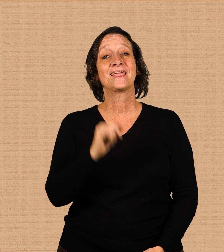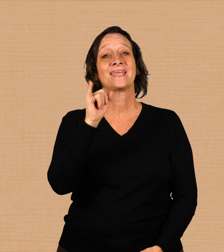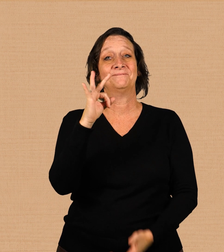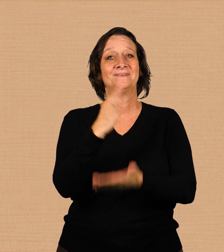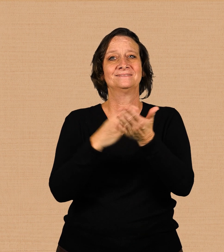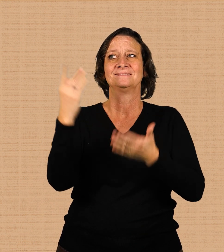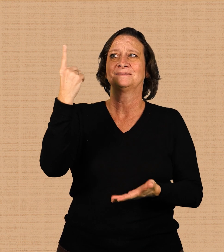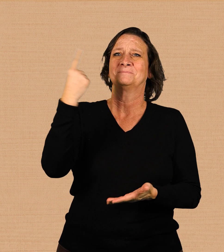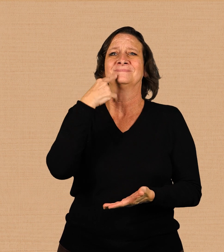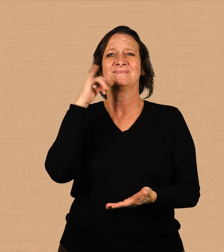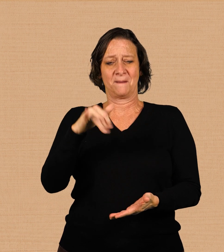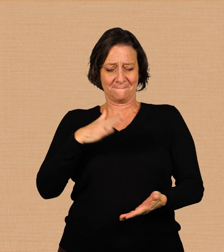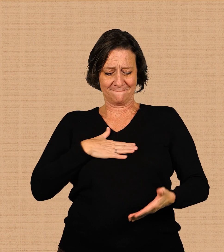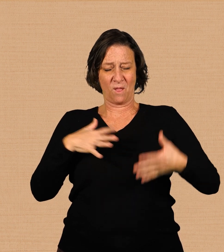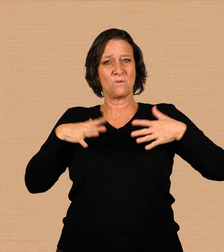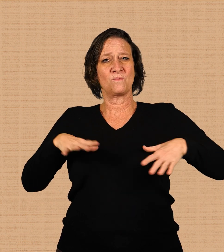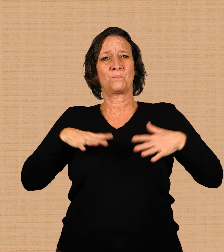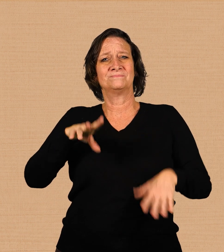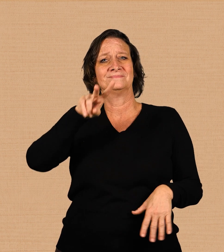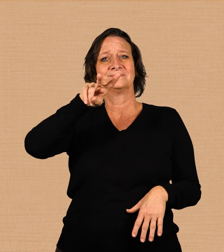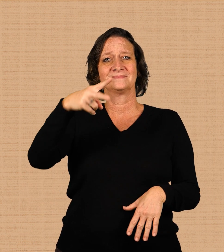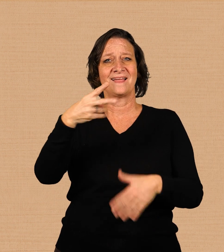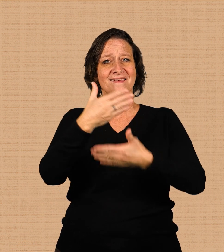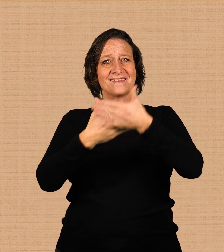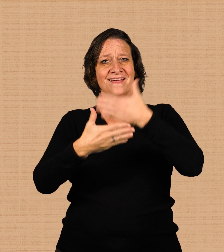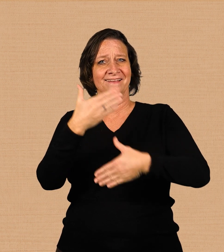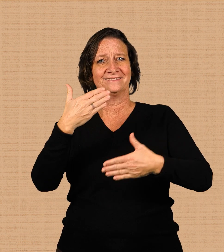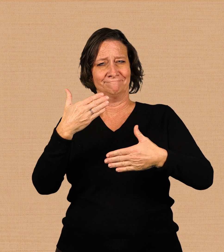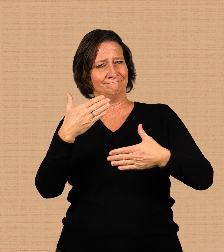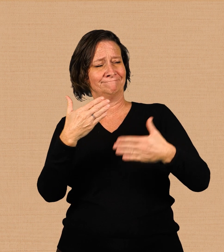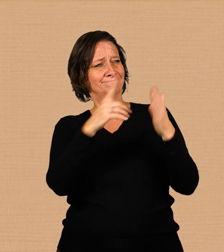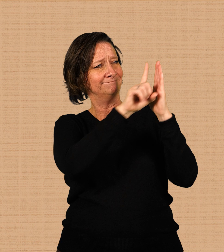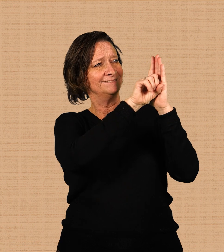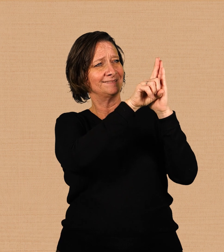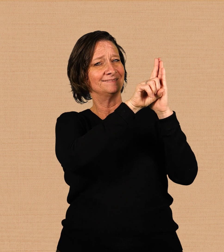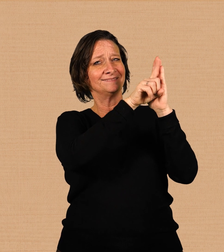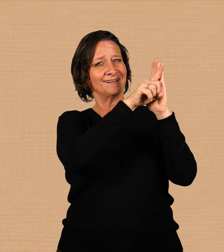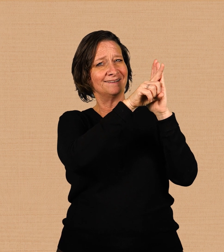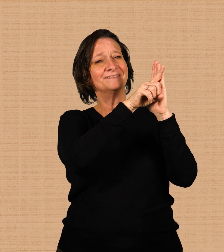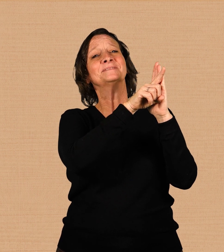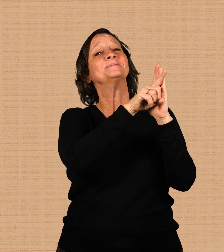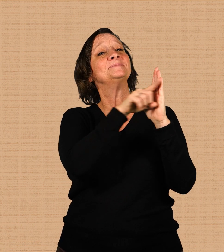If someone says, “My clothes are second hand,”